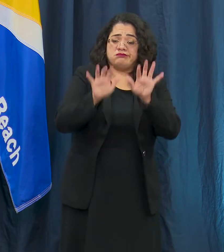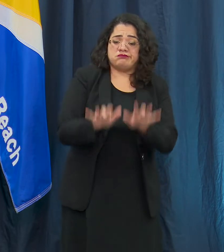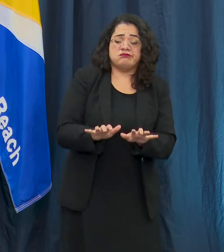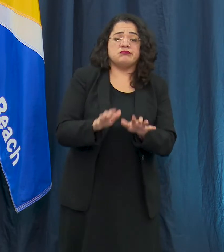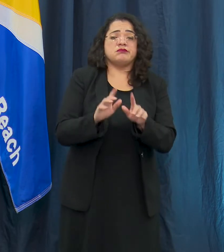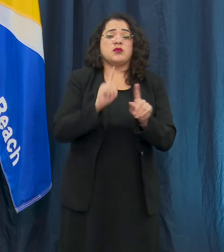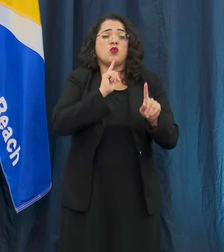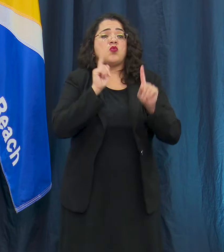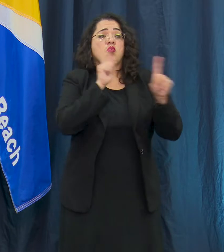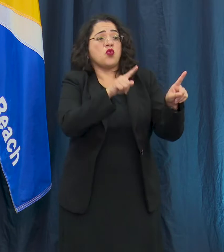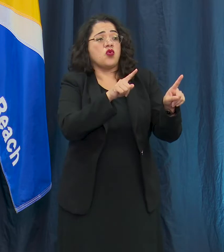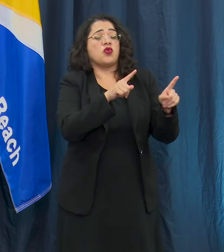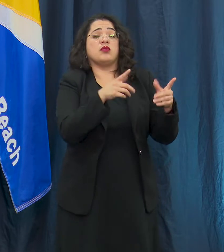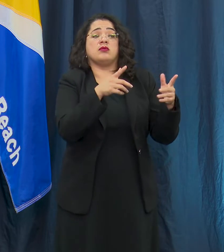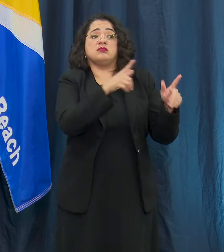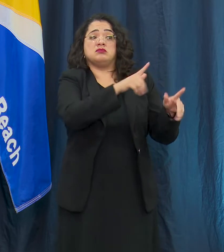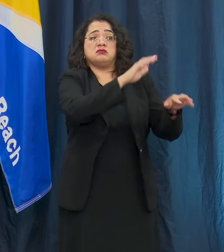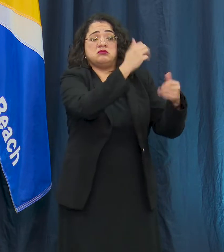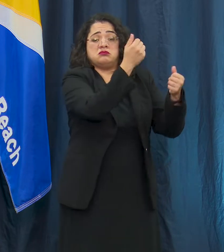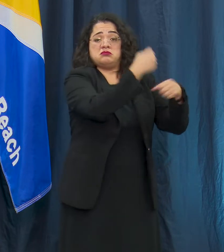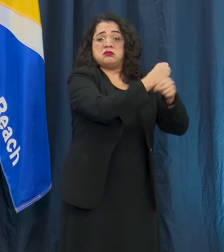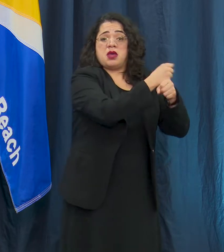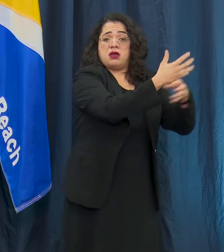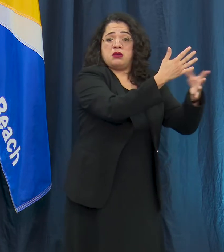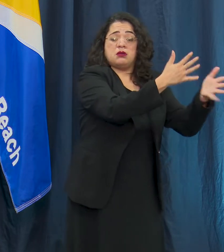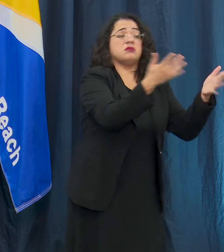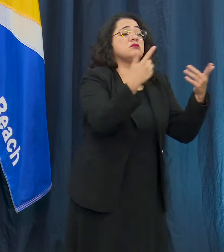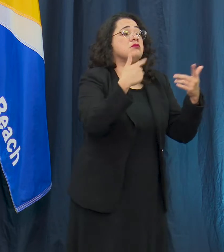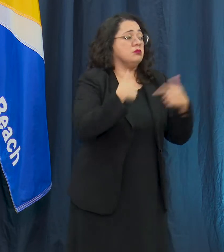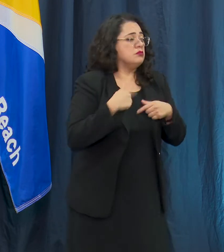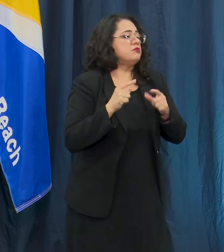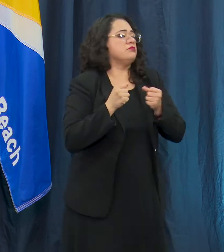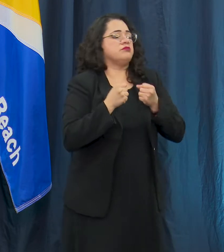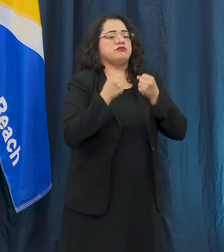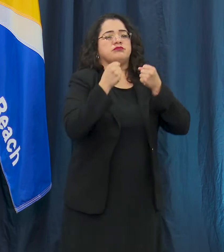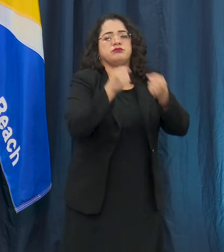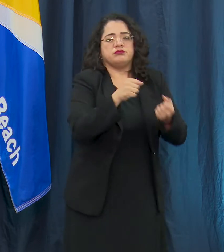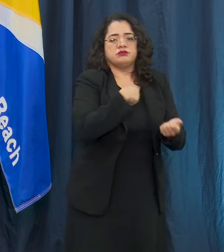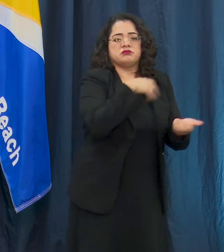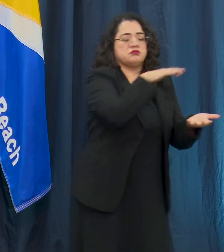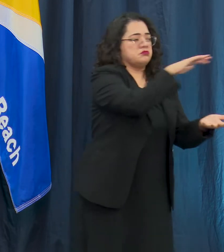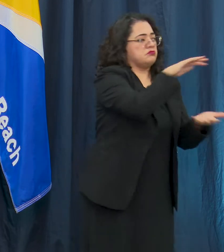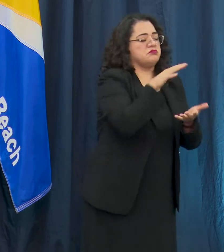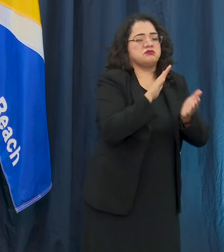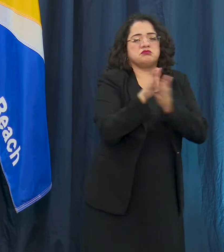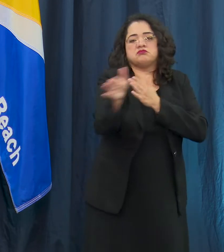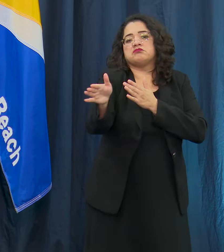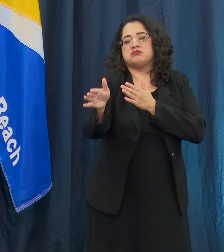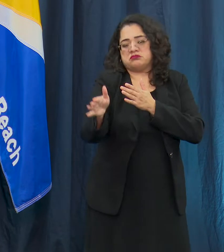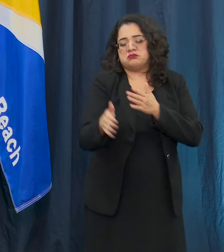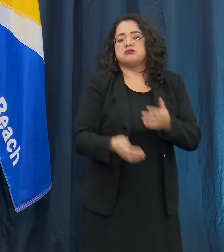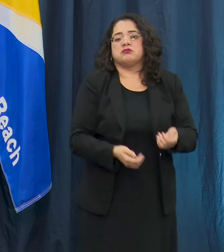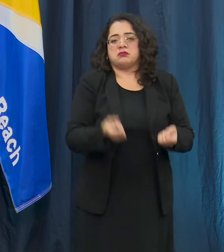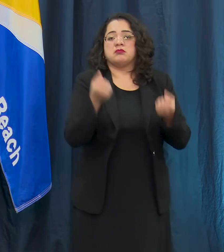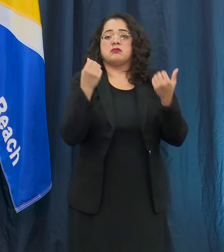waiting for them to be picked up and purchased. We have heard interest from a lot of retailers that are beginning to open today and I want to